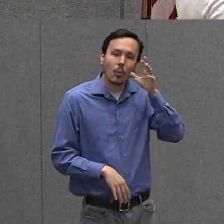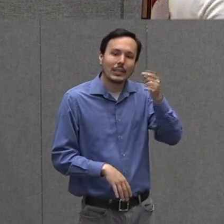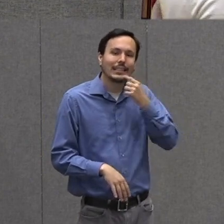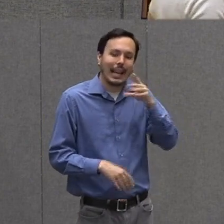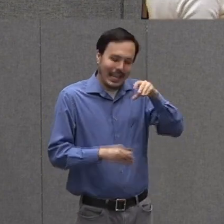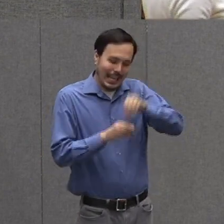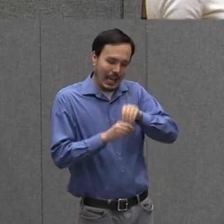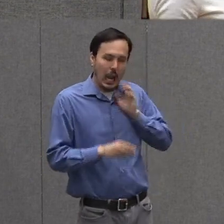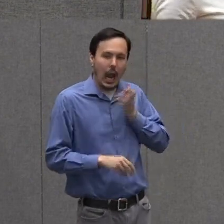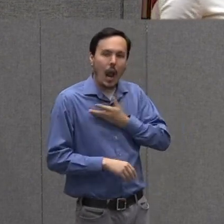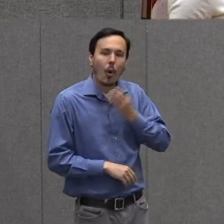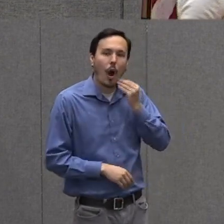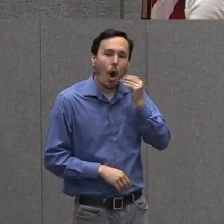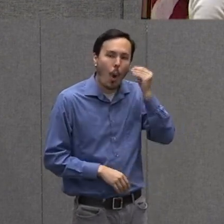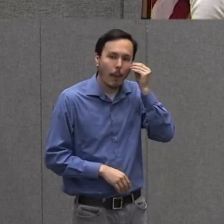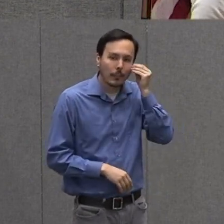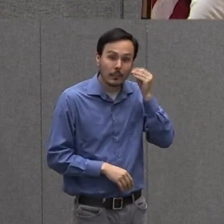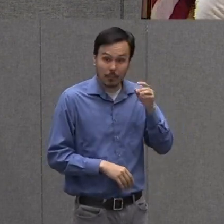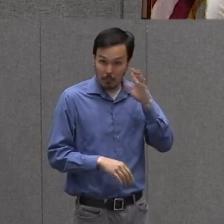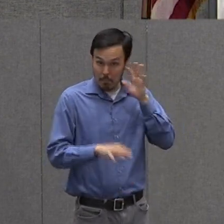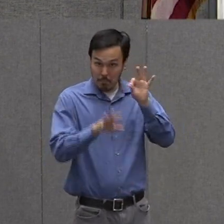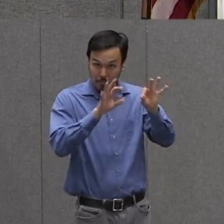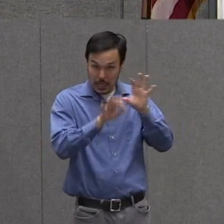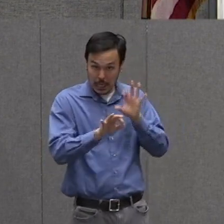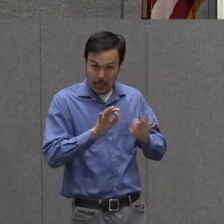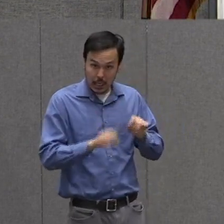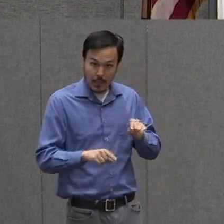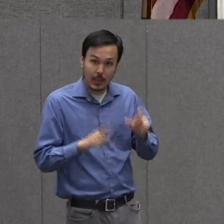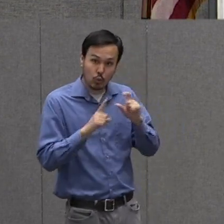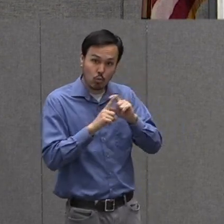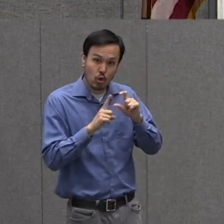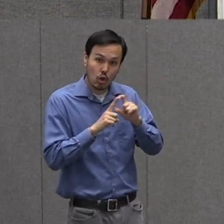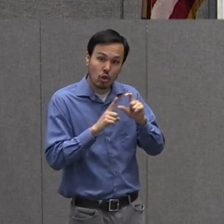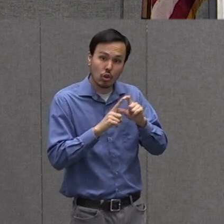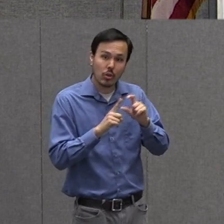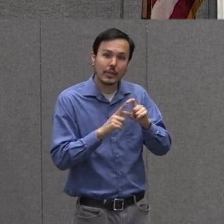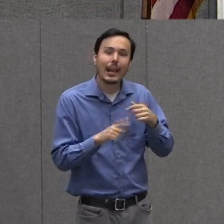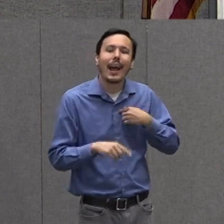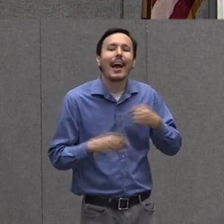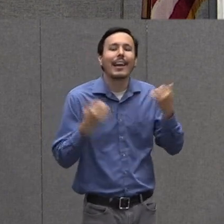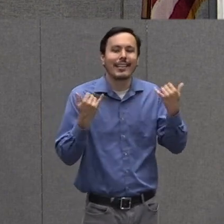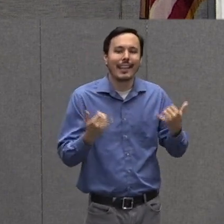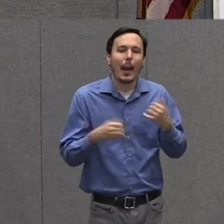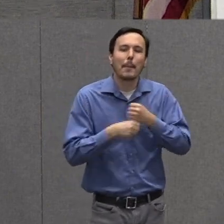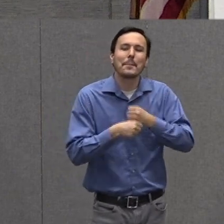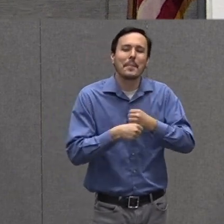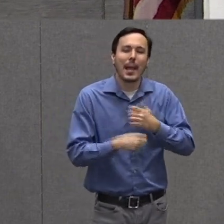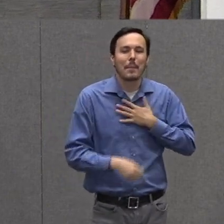By choosing these words, what I have done is I have now made my very own sentence.